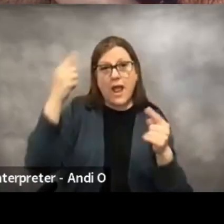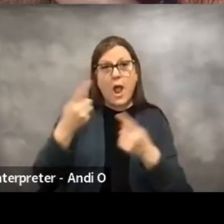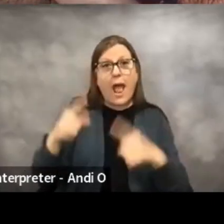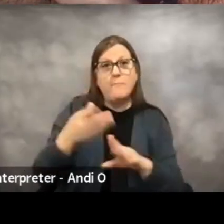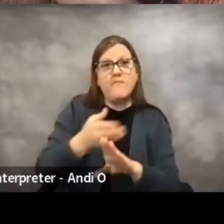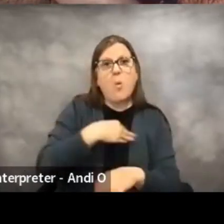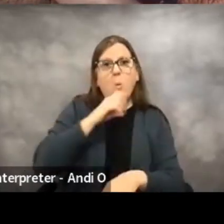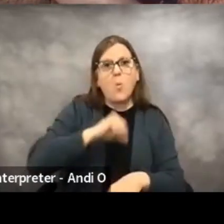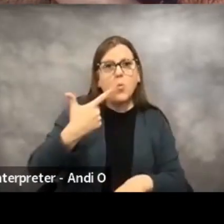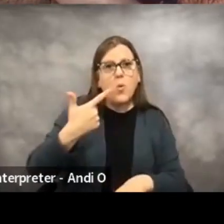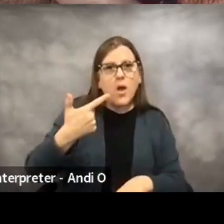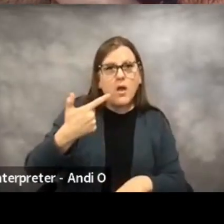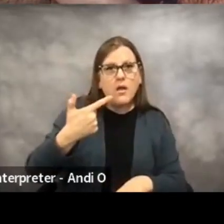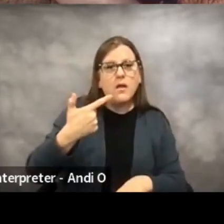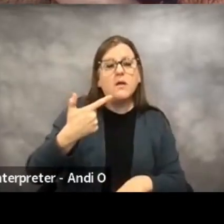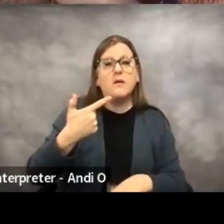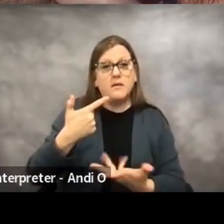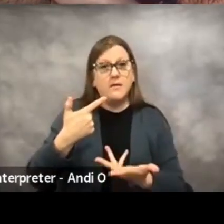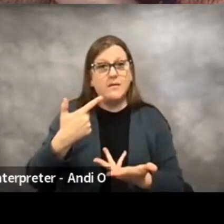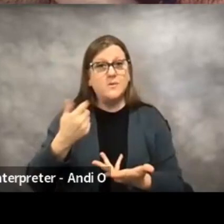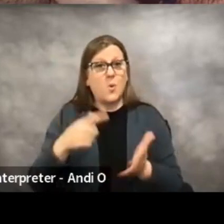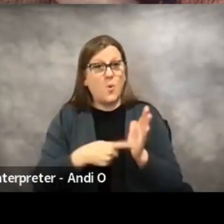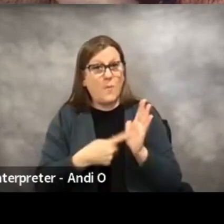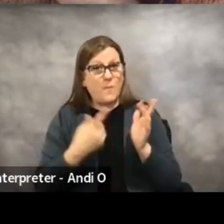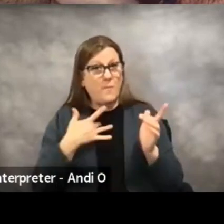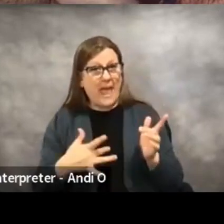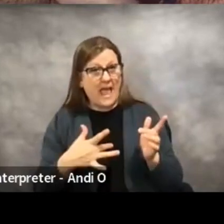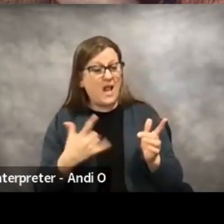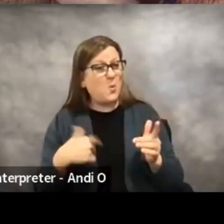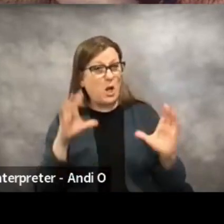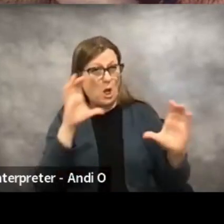looking at are sometimes very subtle forms of injury to the